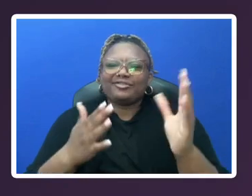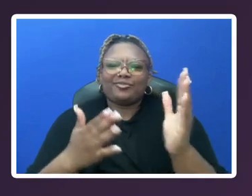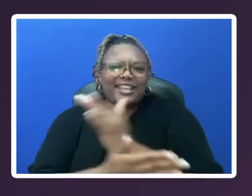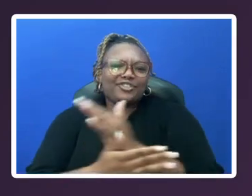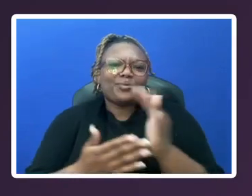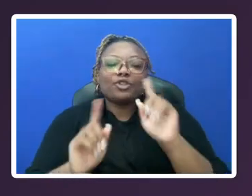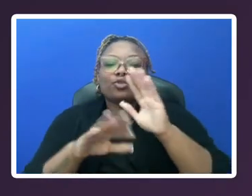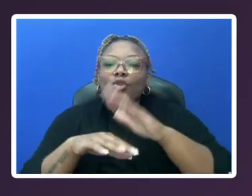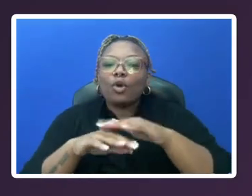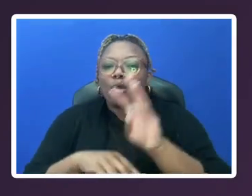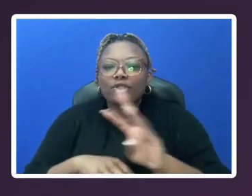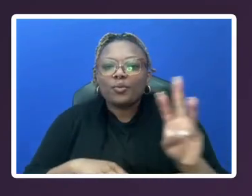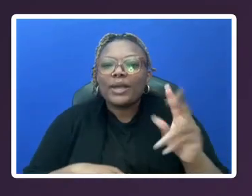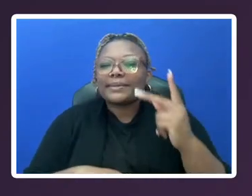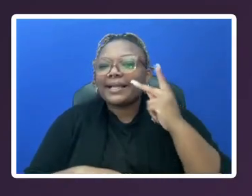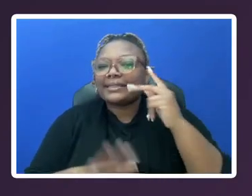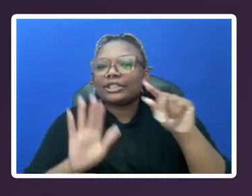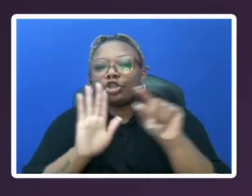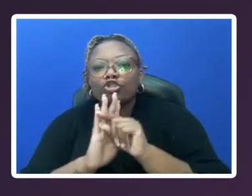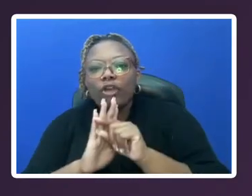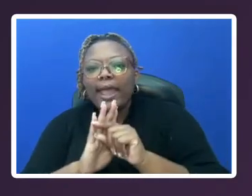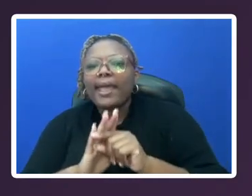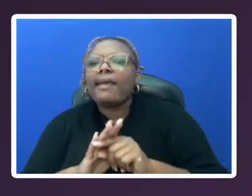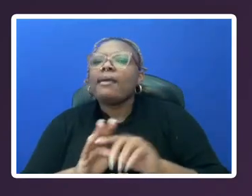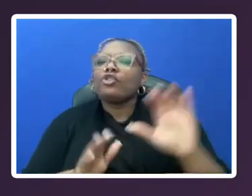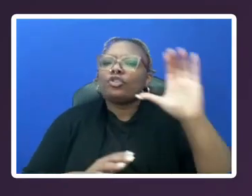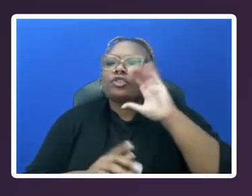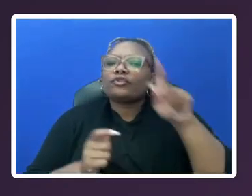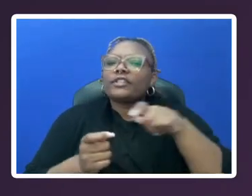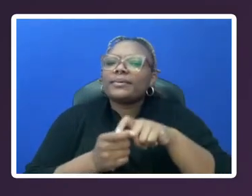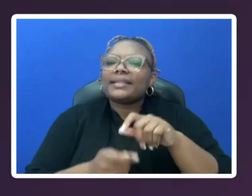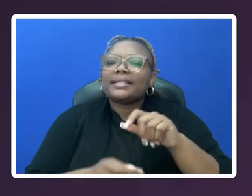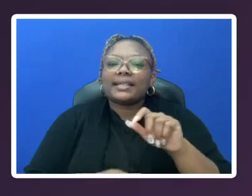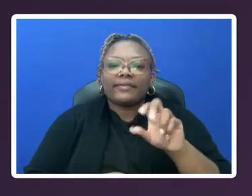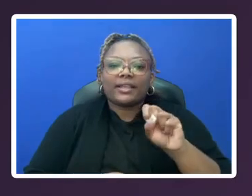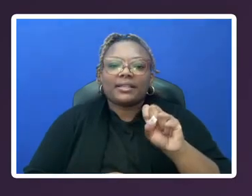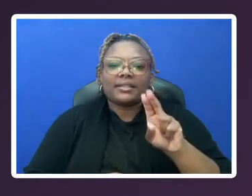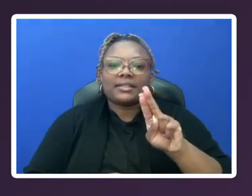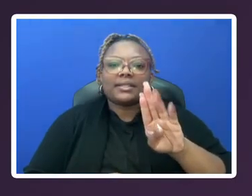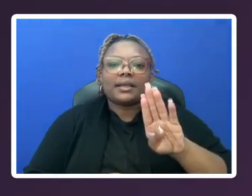or you could look for subject, or you could even look for Tribal Nation. So, we really encourage